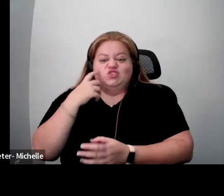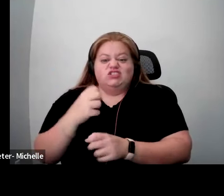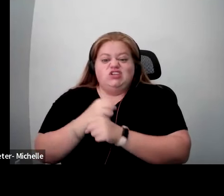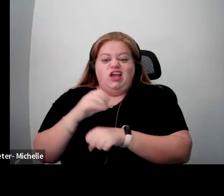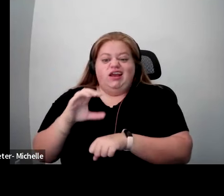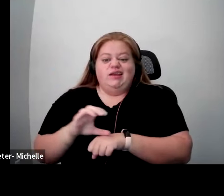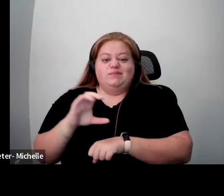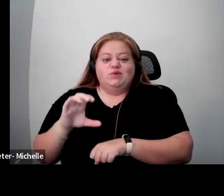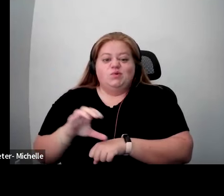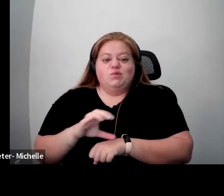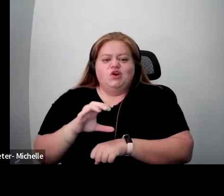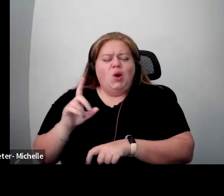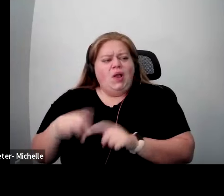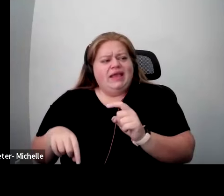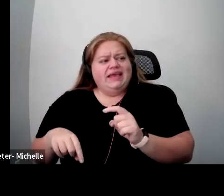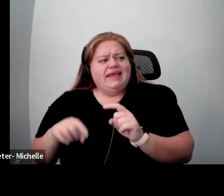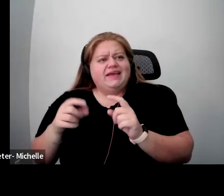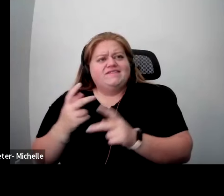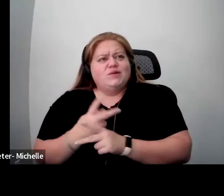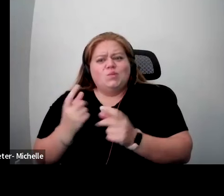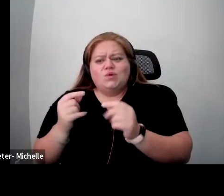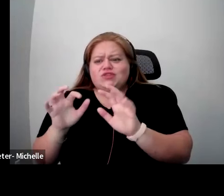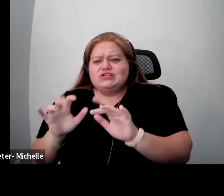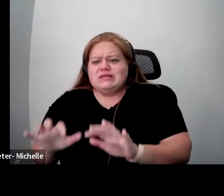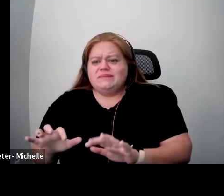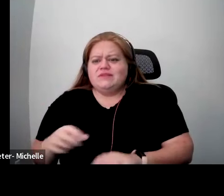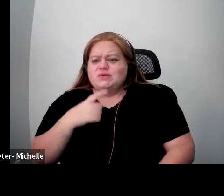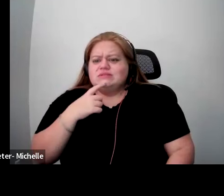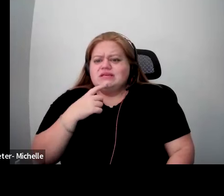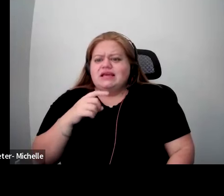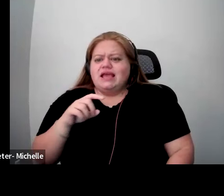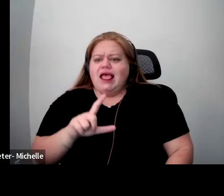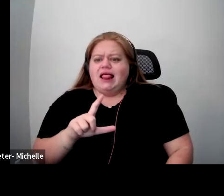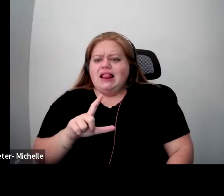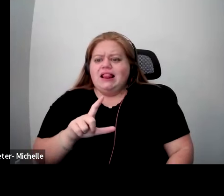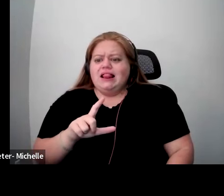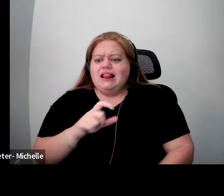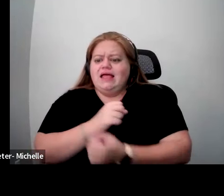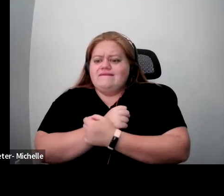And I can't work out what they're typing about because it's like, L love something or other. And I've realized what they've done